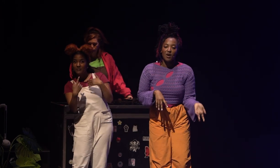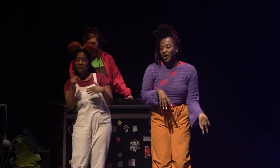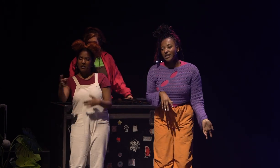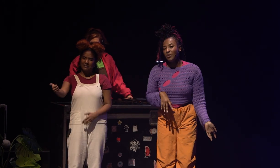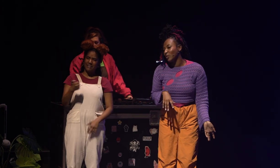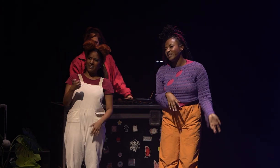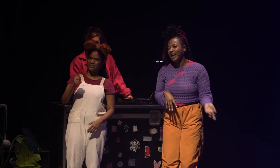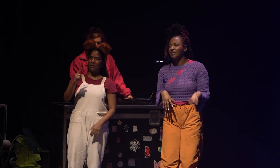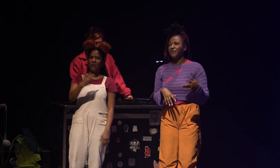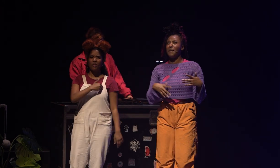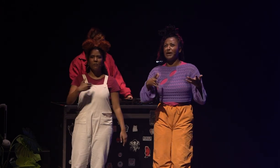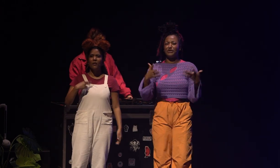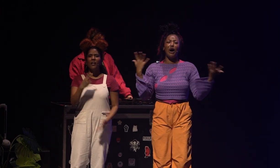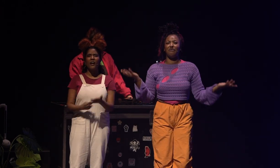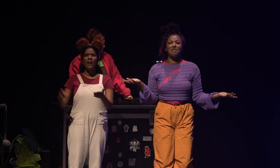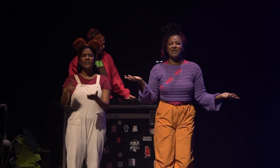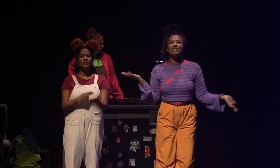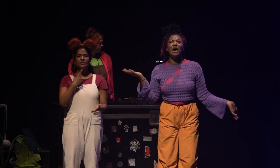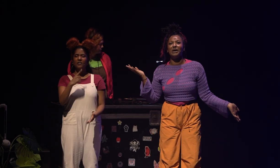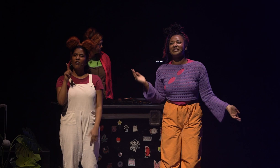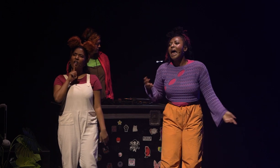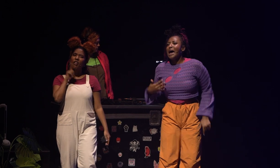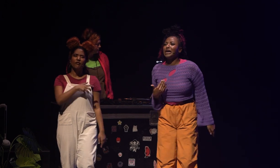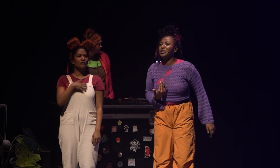the morning saying something about his girlfriend being jealous and that she